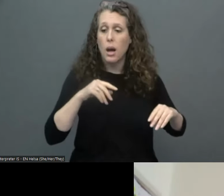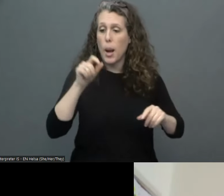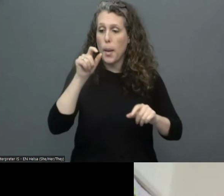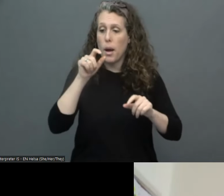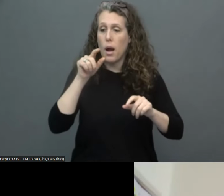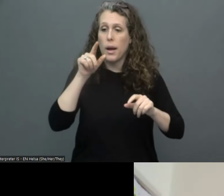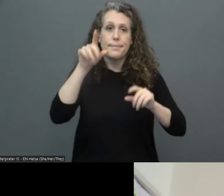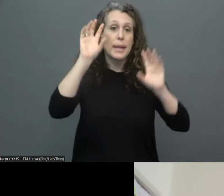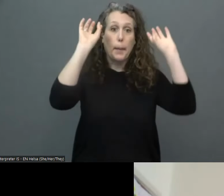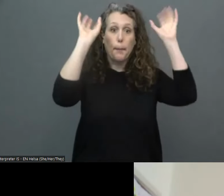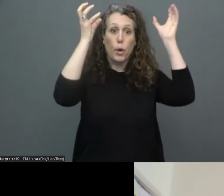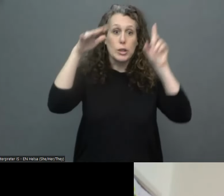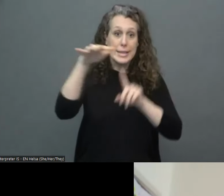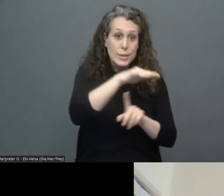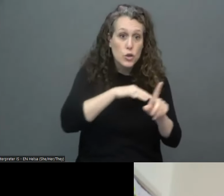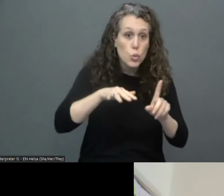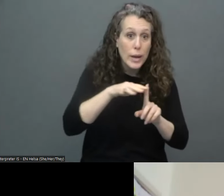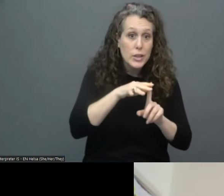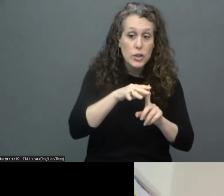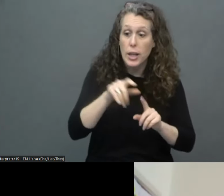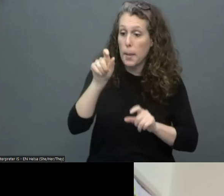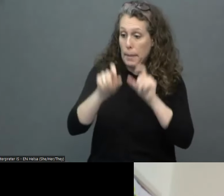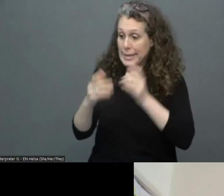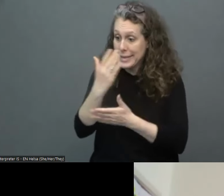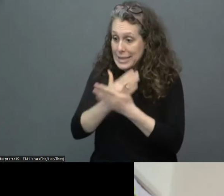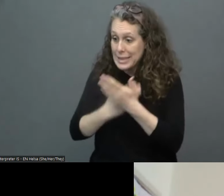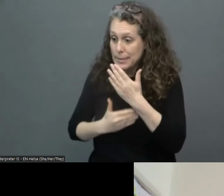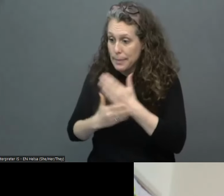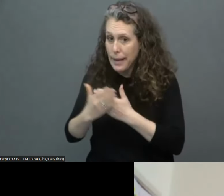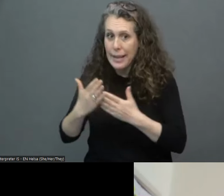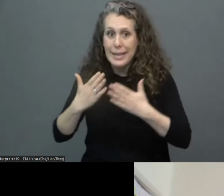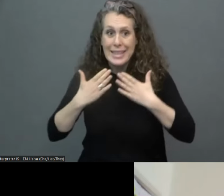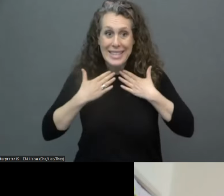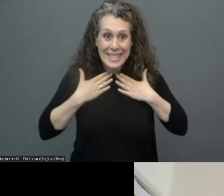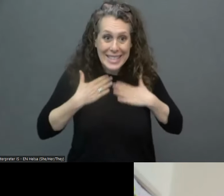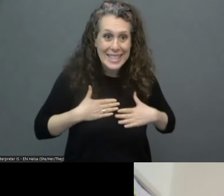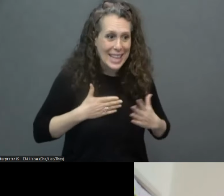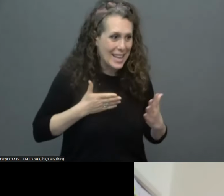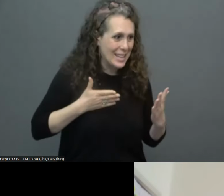first we need to understand the barriers. So the data we need are going to be data